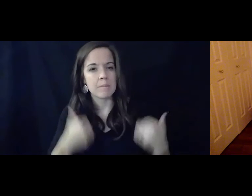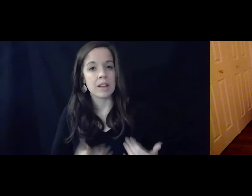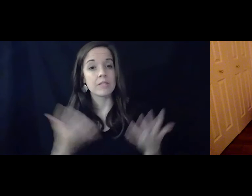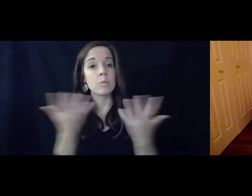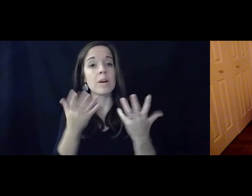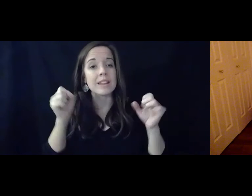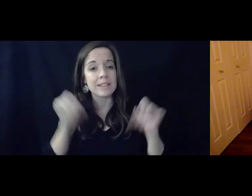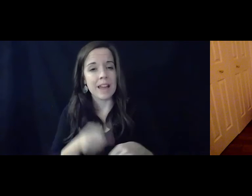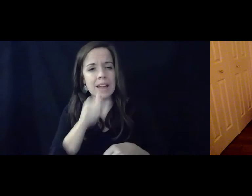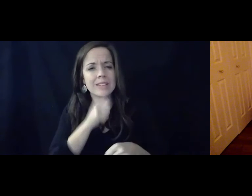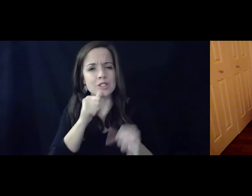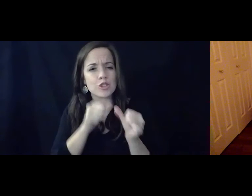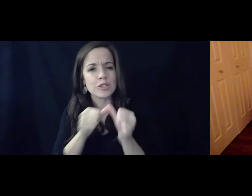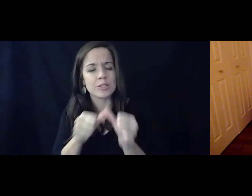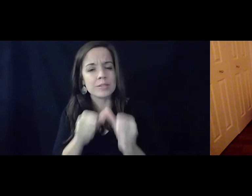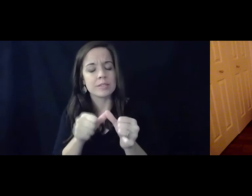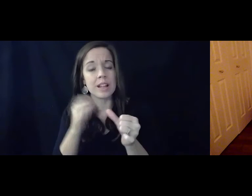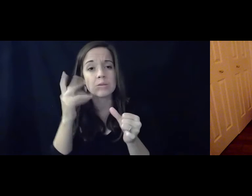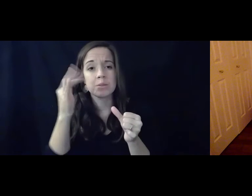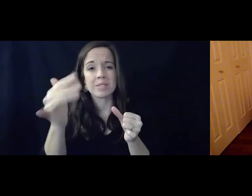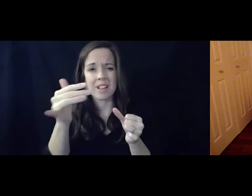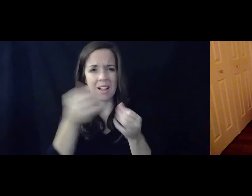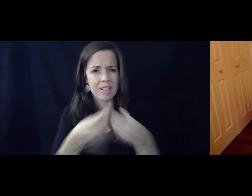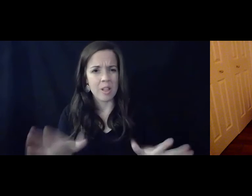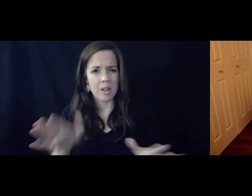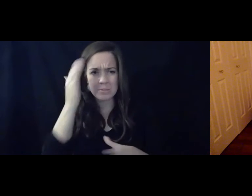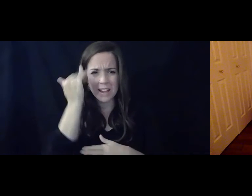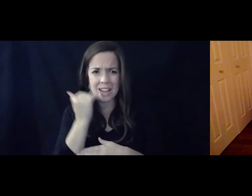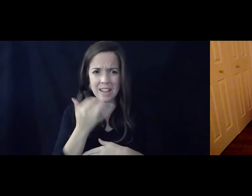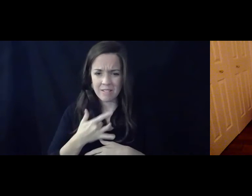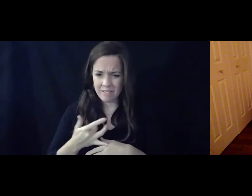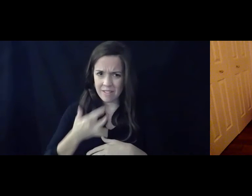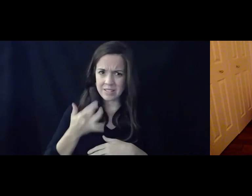At some point, I lost track of my head, felt it hoisted aboard some gleaming new boat